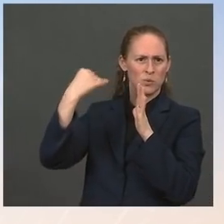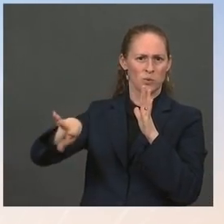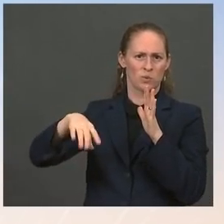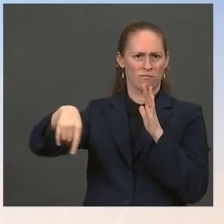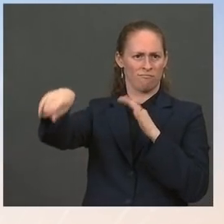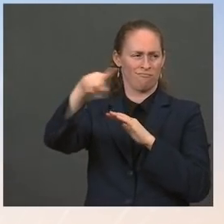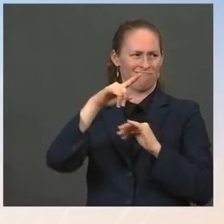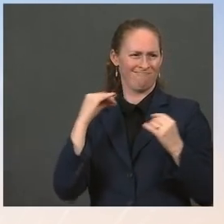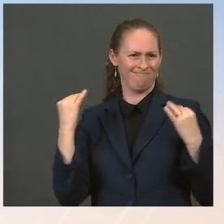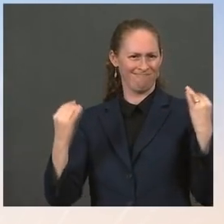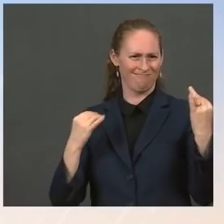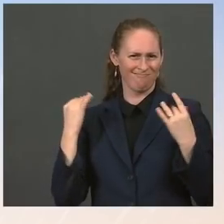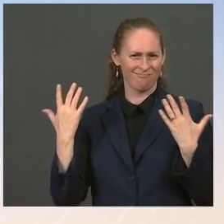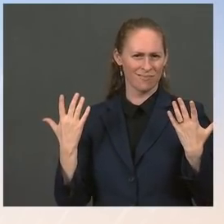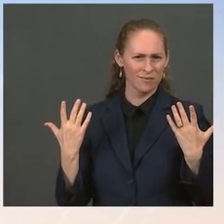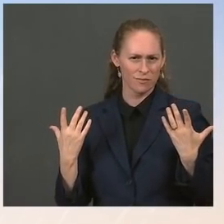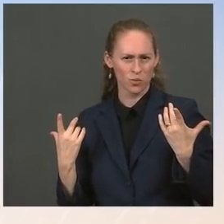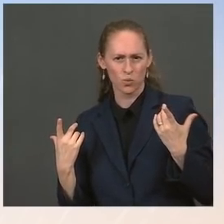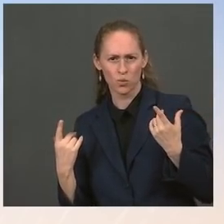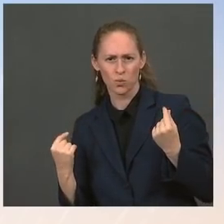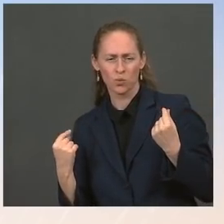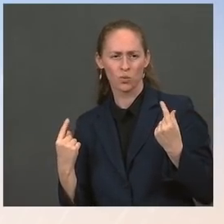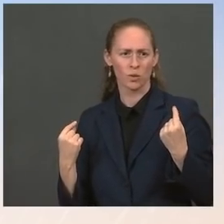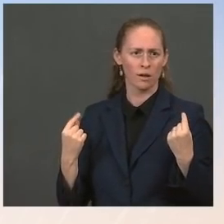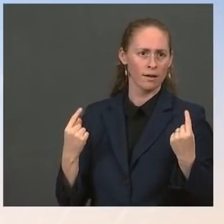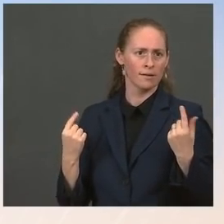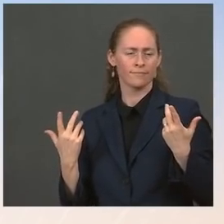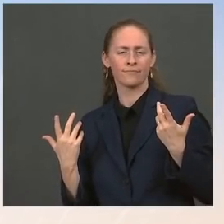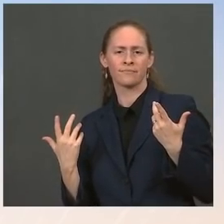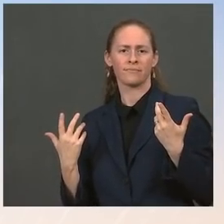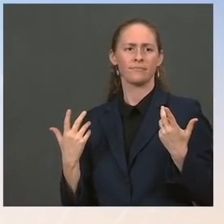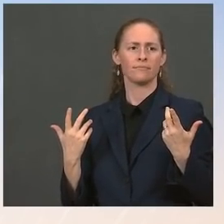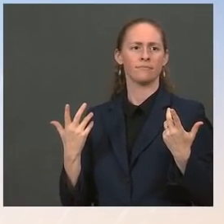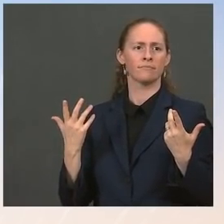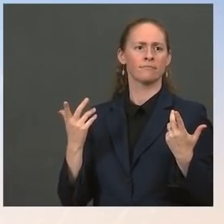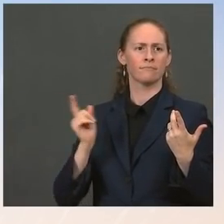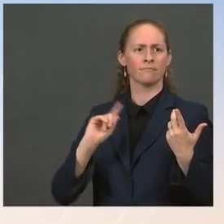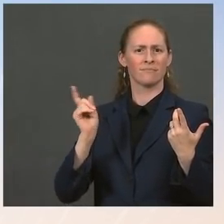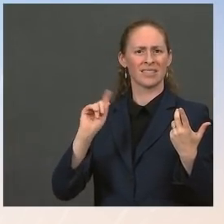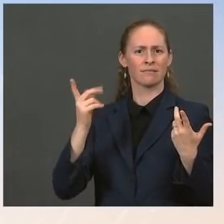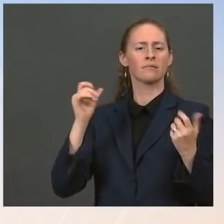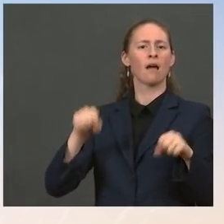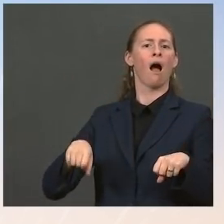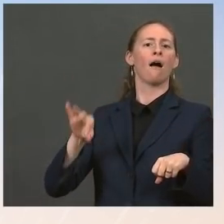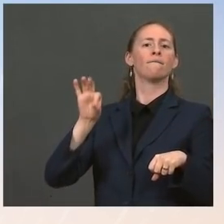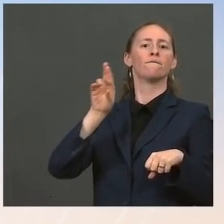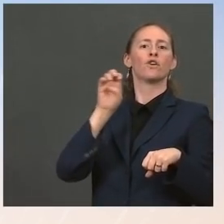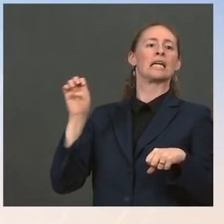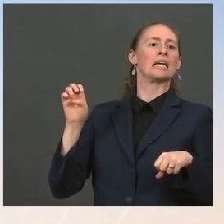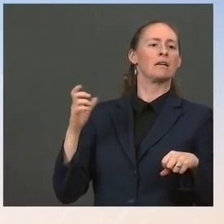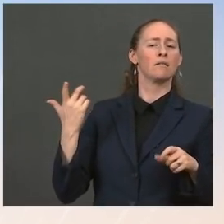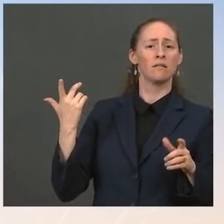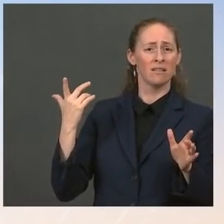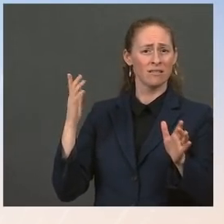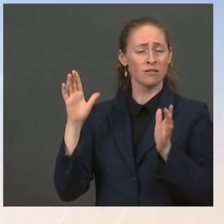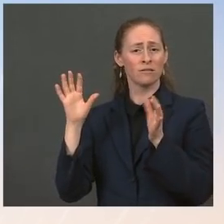Is there a universe where these available tests will be free or affordable, or at least less expensive than $25 a pop?